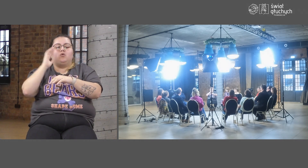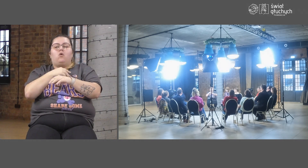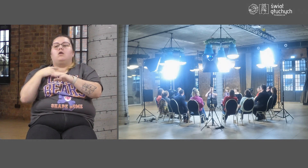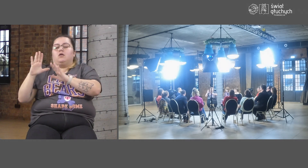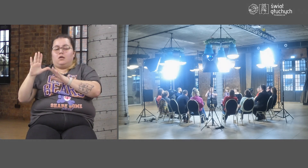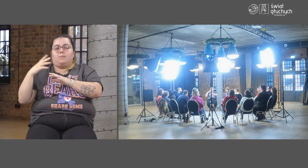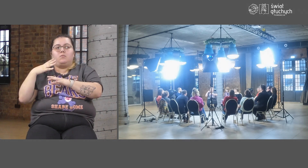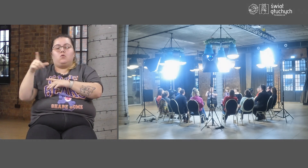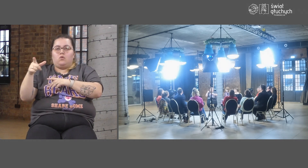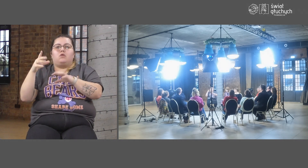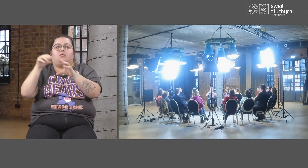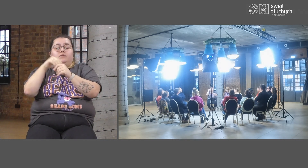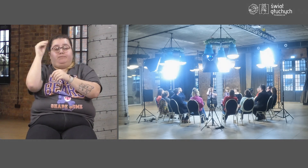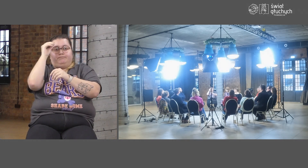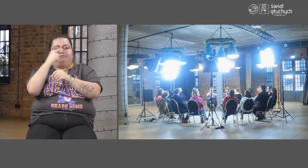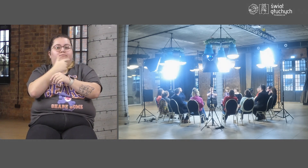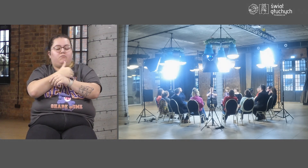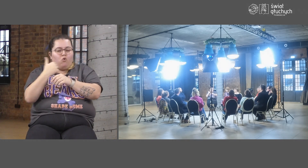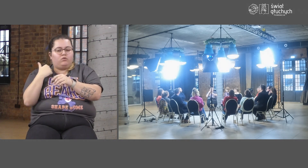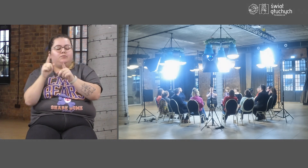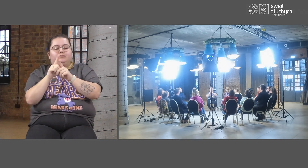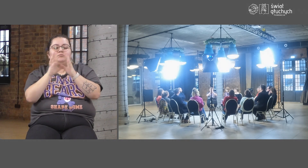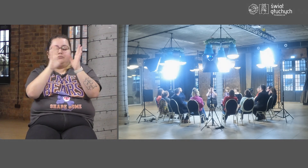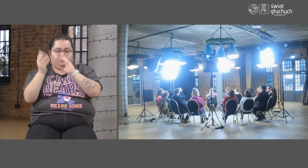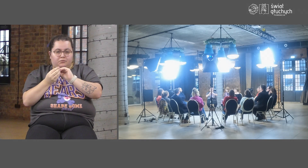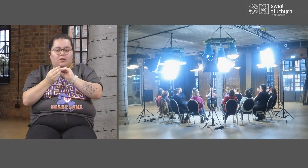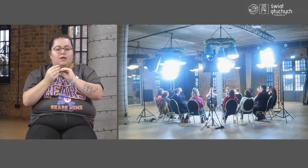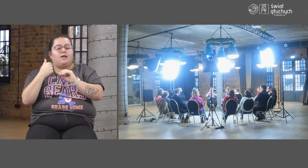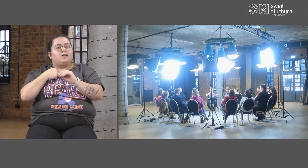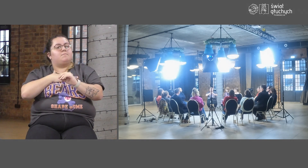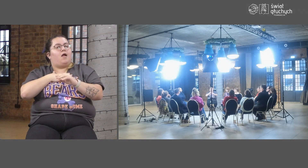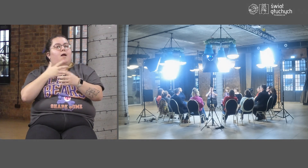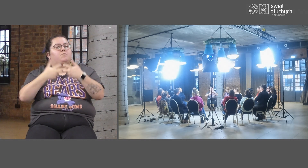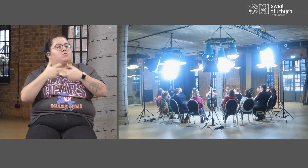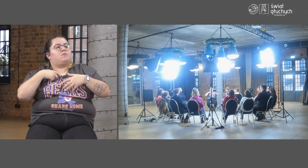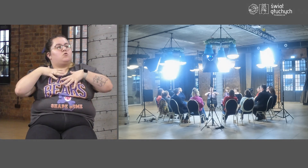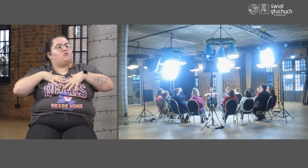At that school, I was learning, among other things, Polish language. I have a problem with defining my identity: